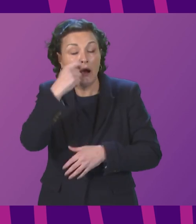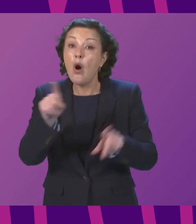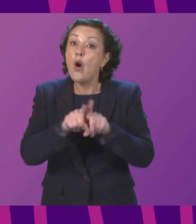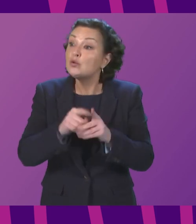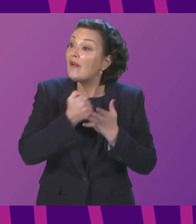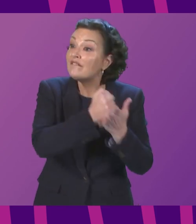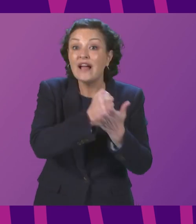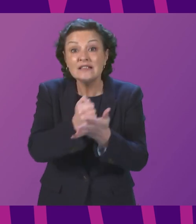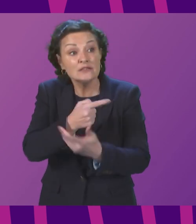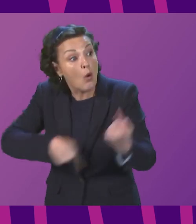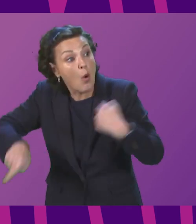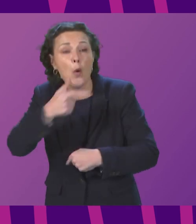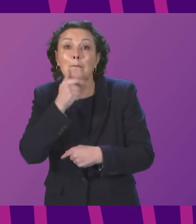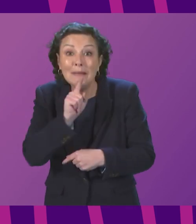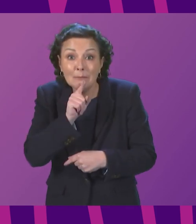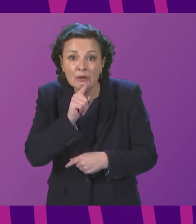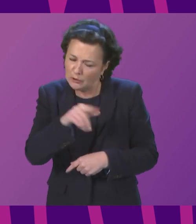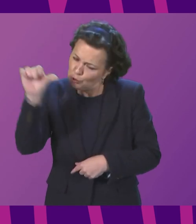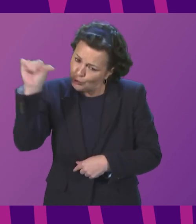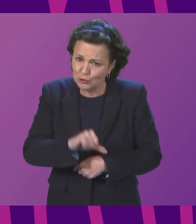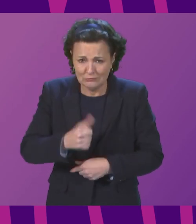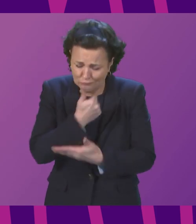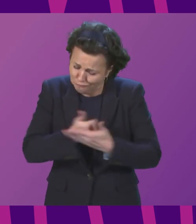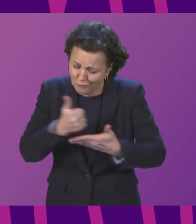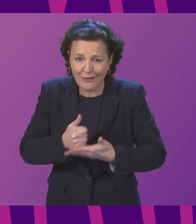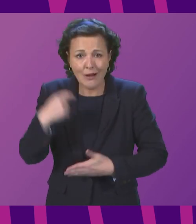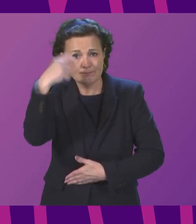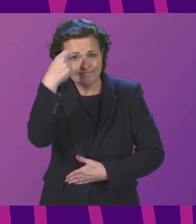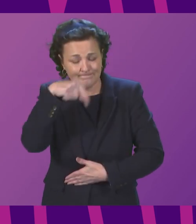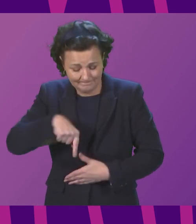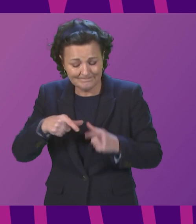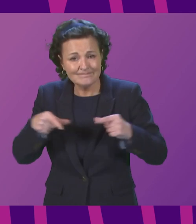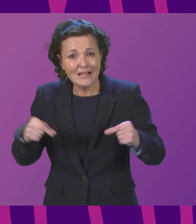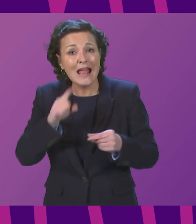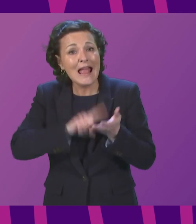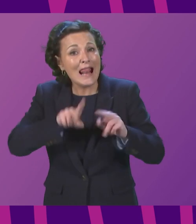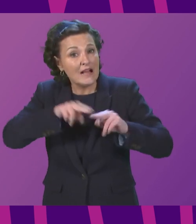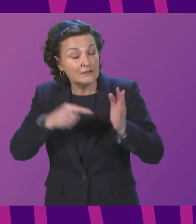lateral flow devices, especially before meeting others. However, from tomorrow, if your lateral